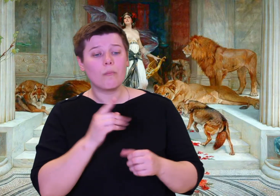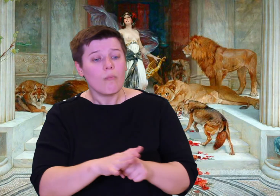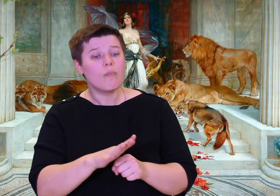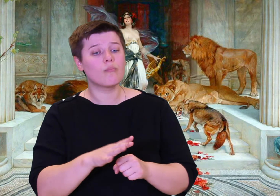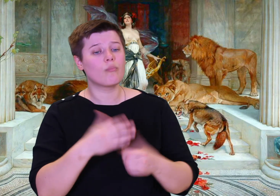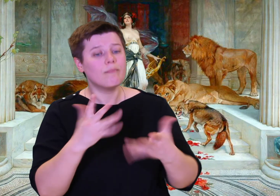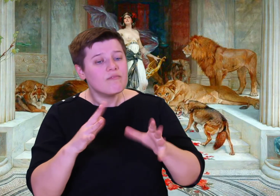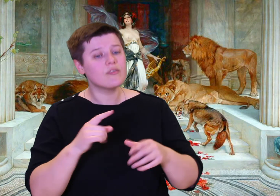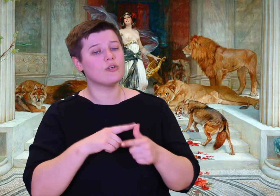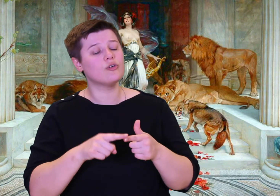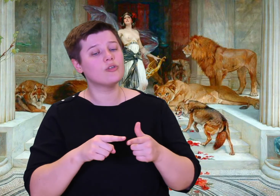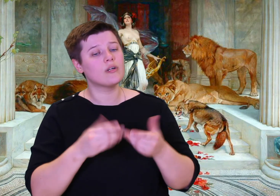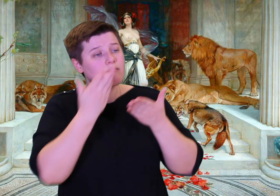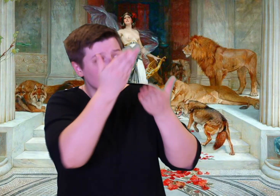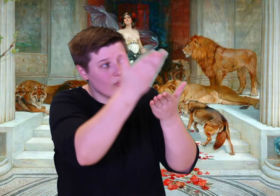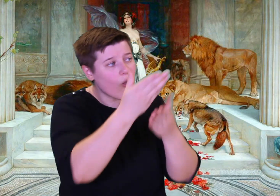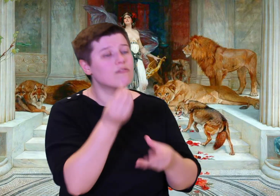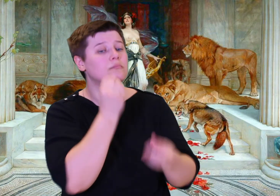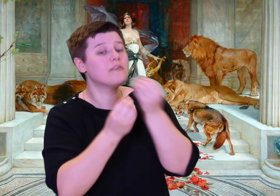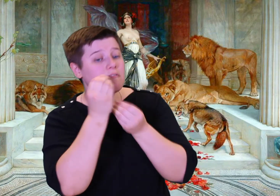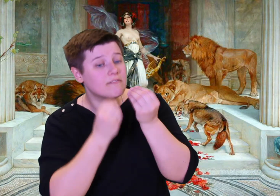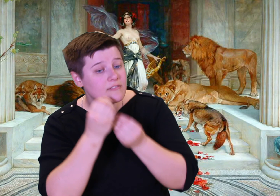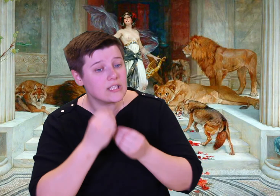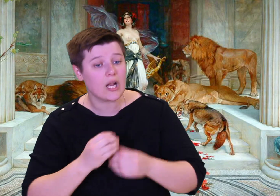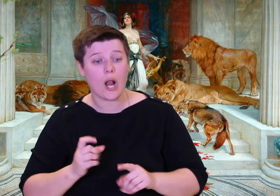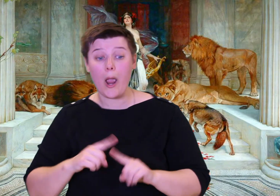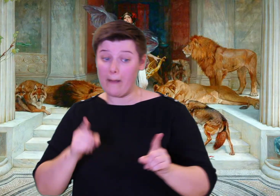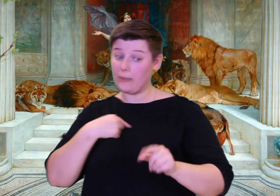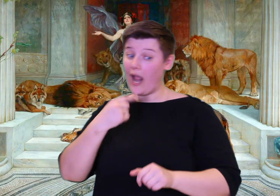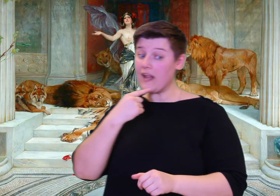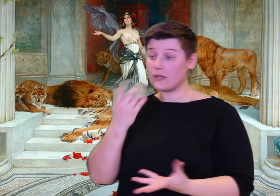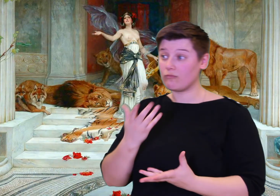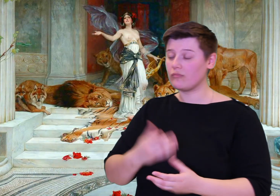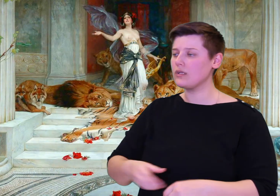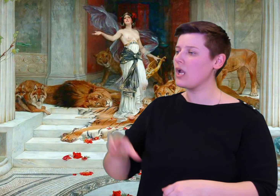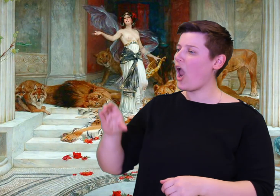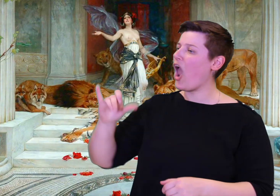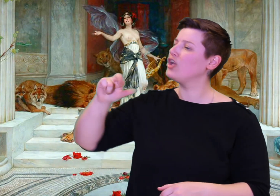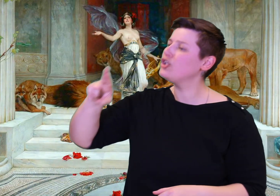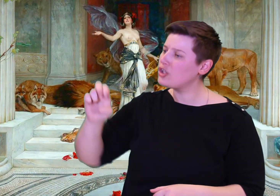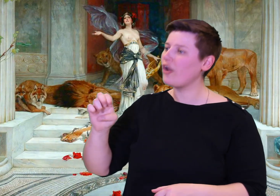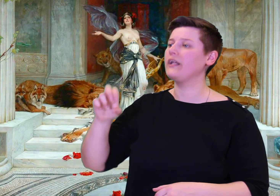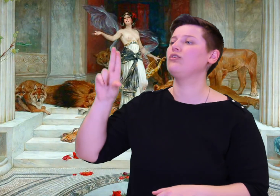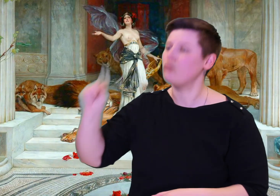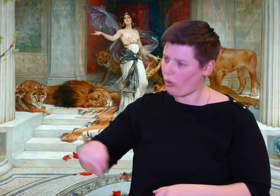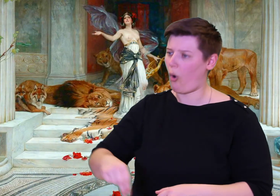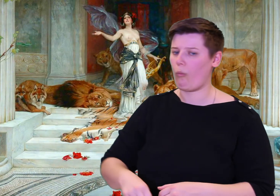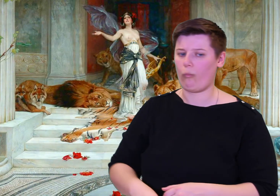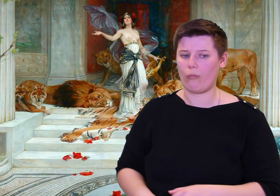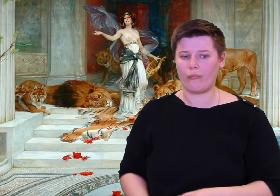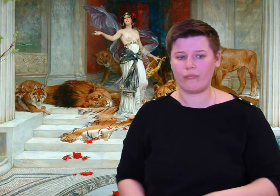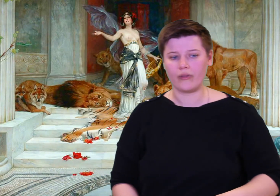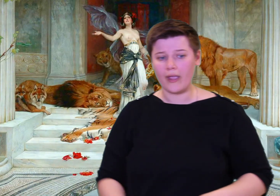mighty oath that you will not form plans to harm me any more.' When I said that,